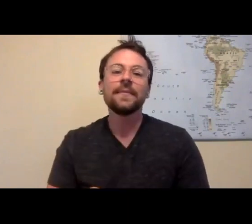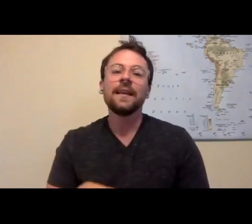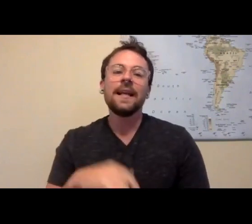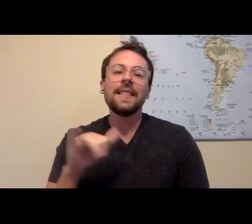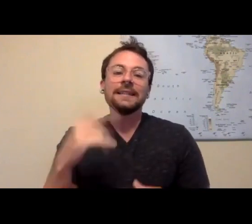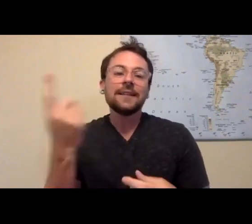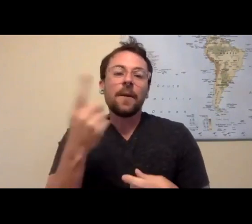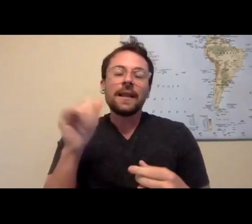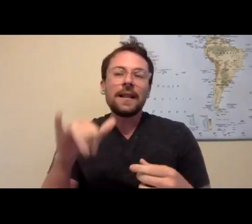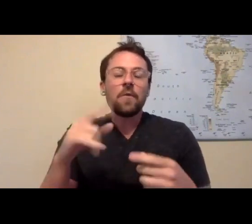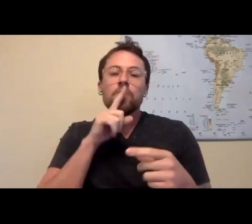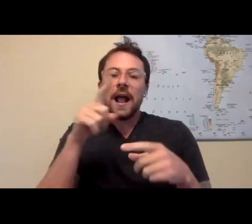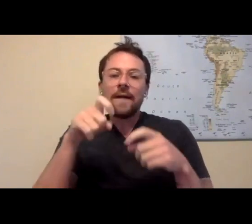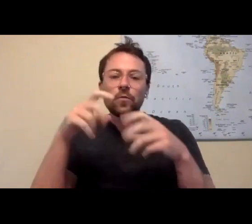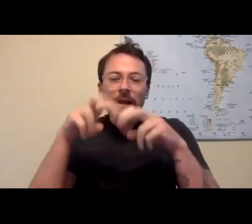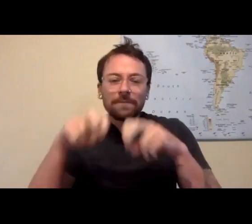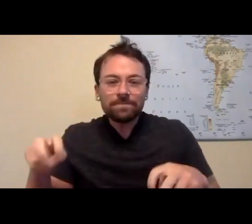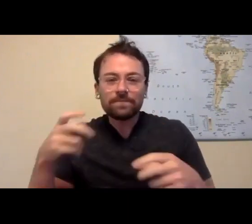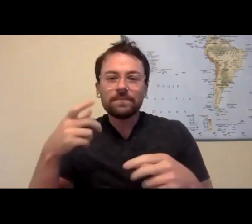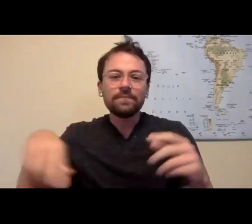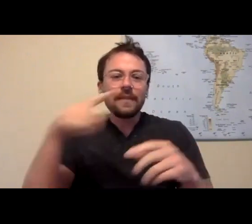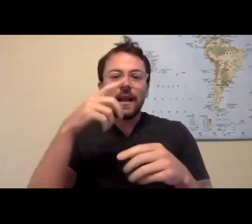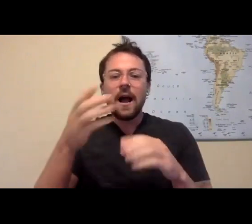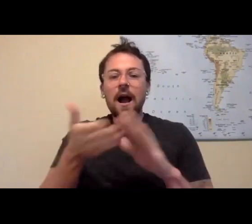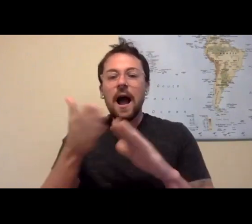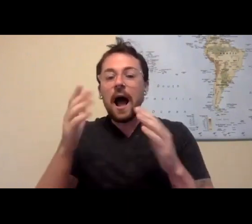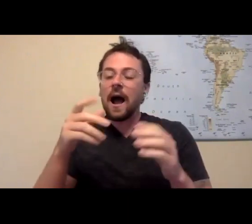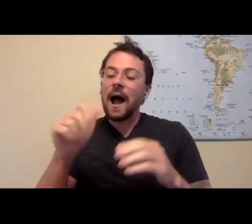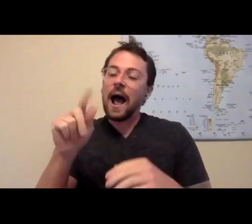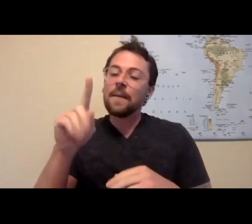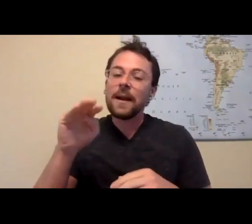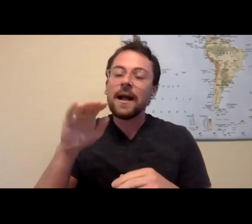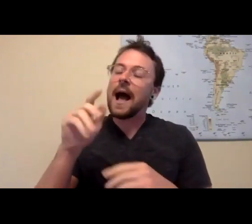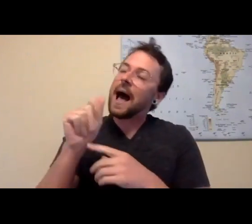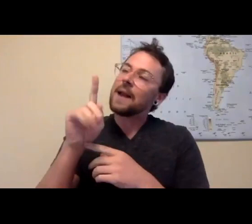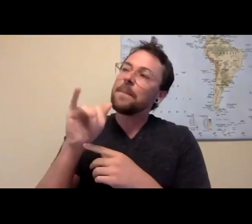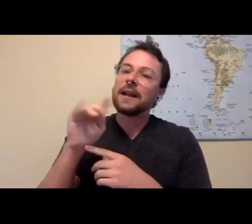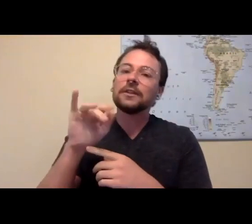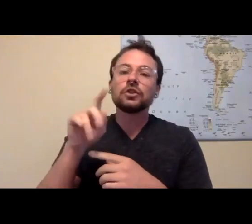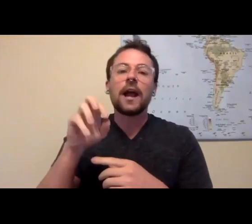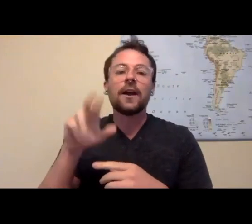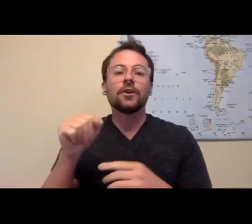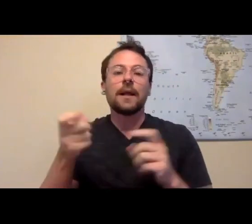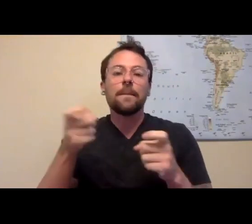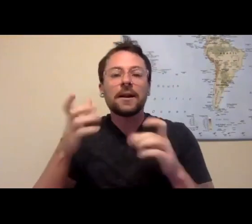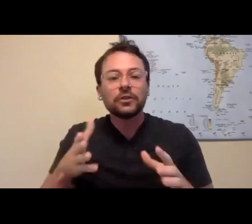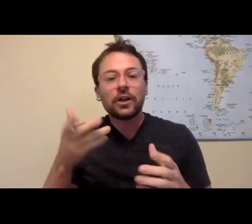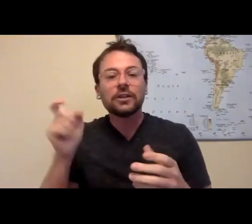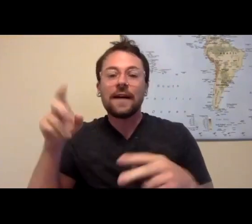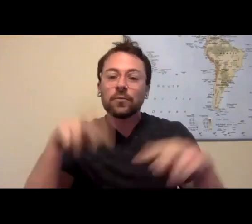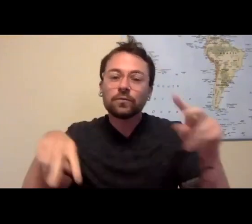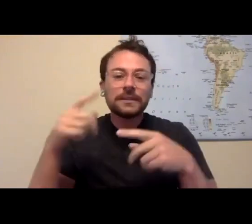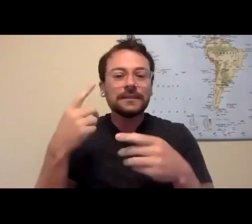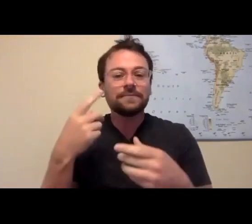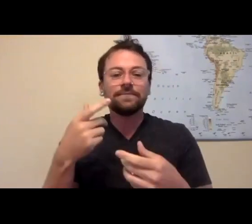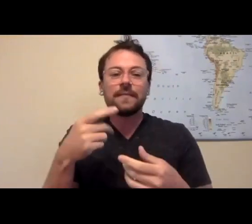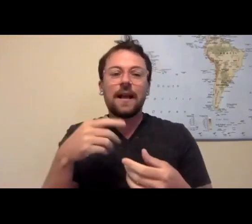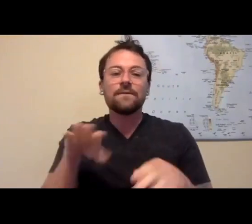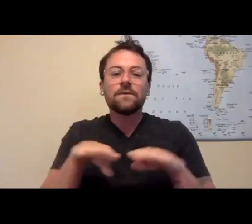There's more students circulating and the bathrooms are larger, maybe further apart.